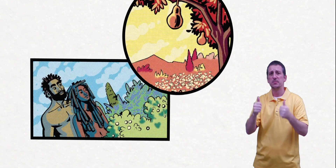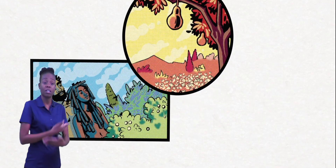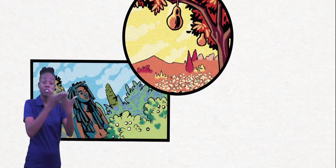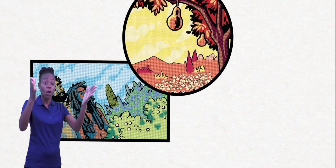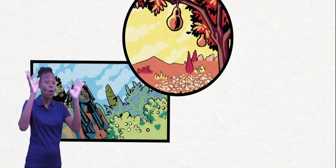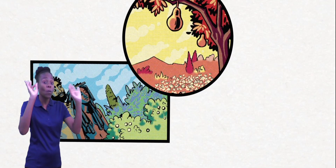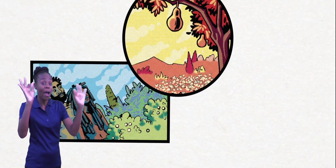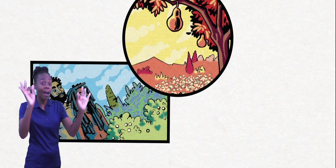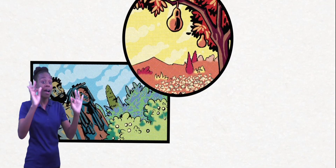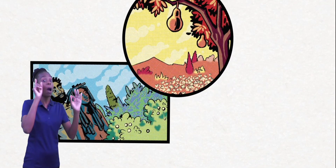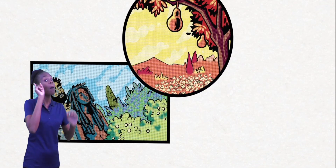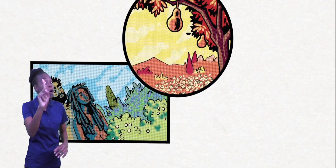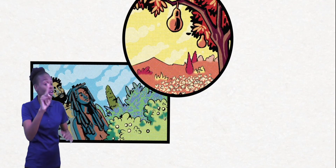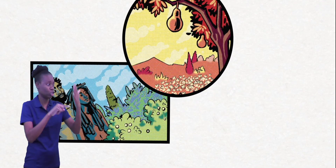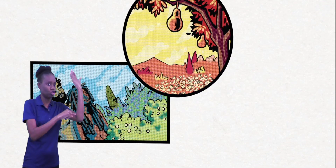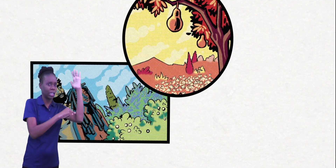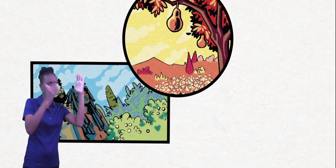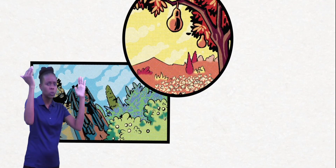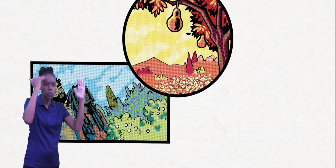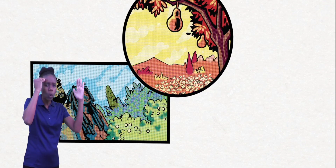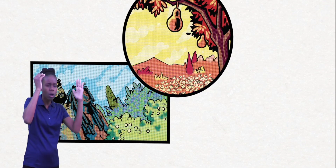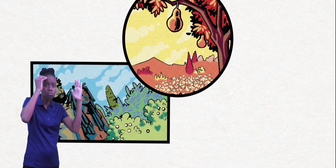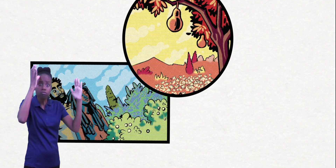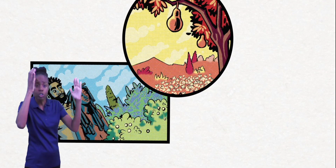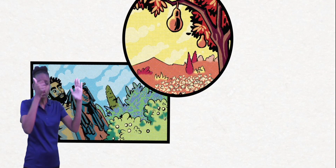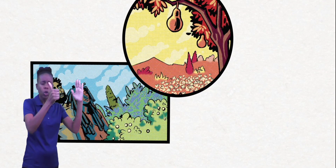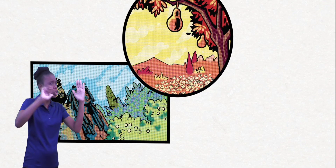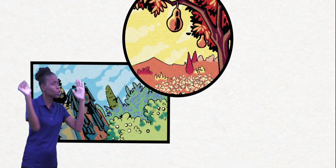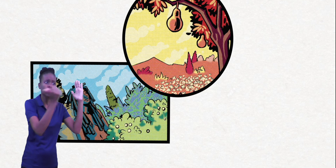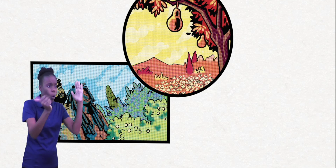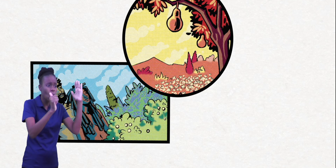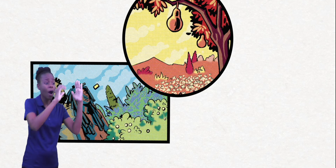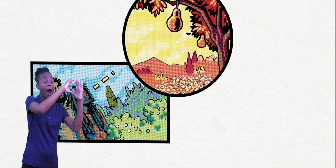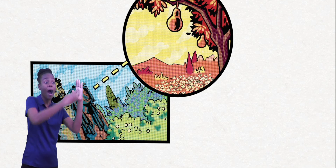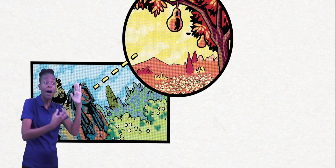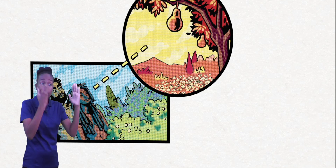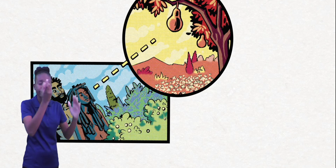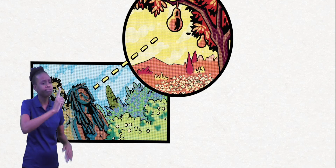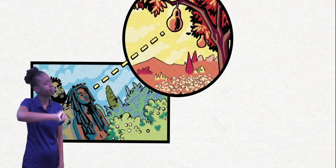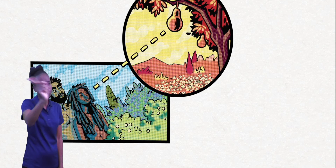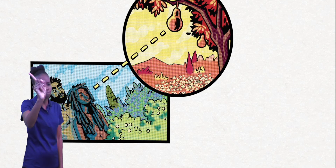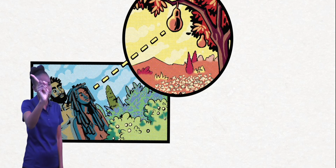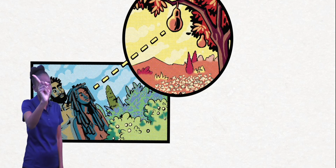Except from the tree of “knowing good and evil.”